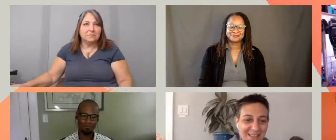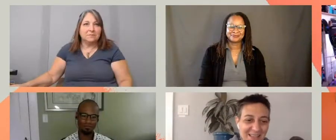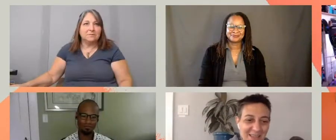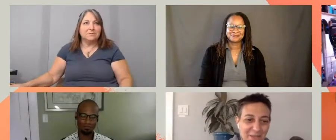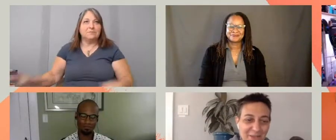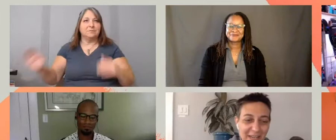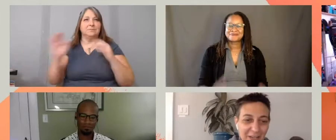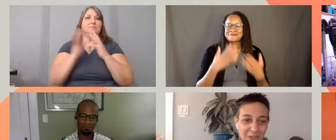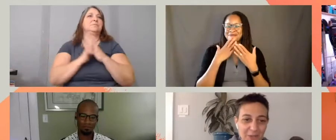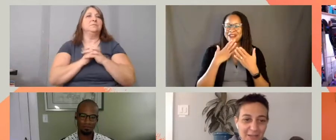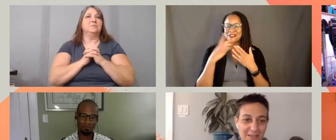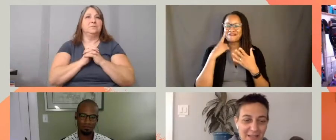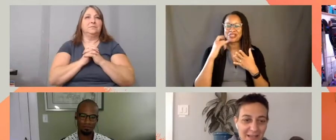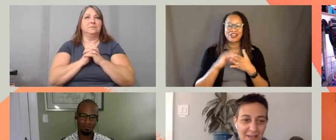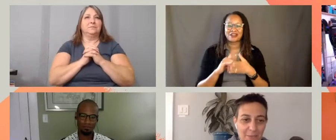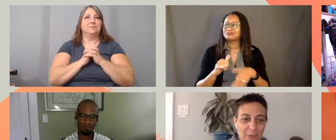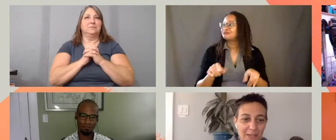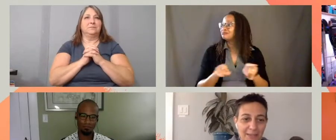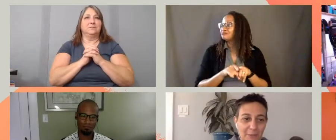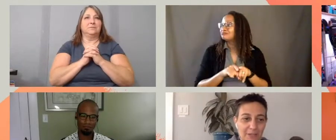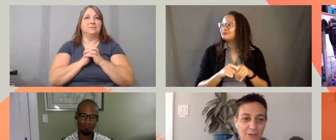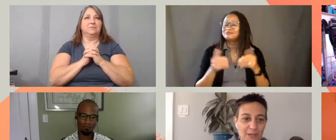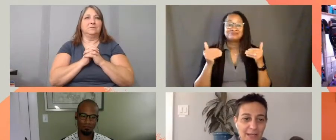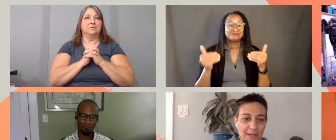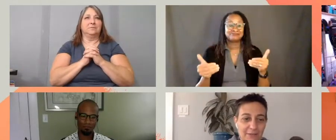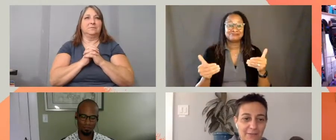Thank you for that. I also want to point out that we do have